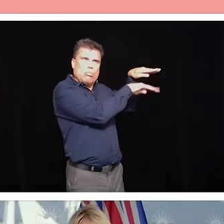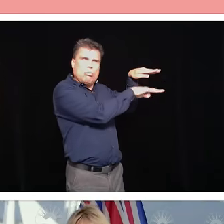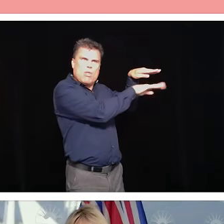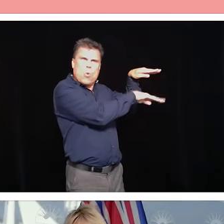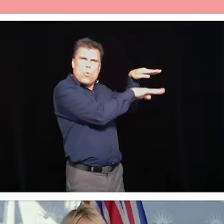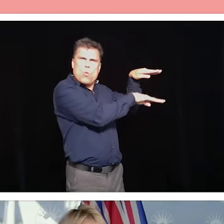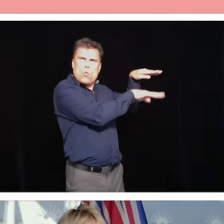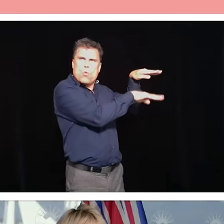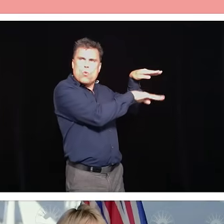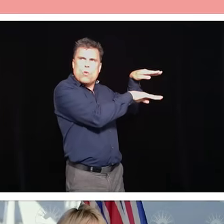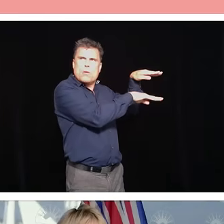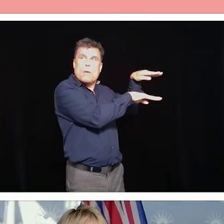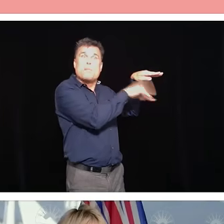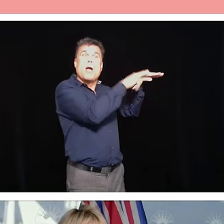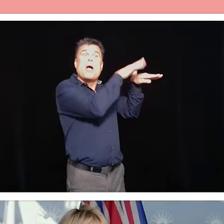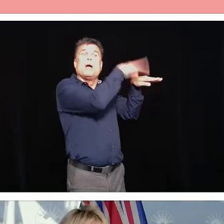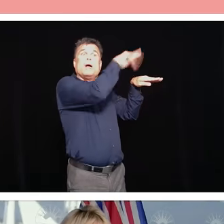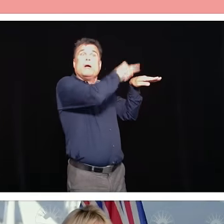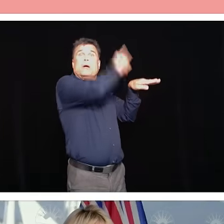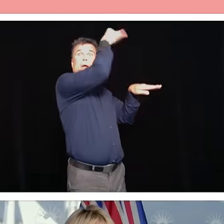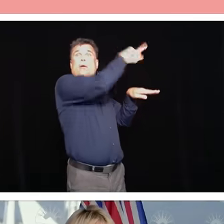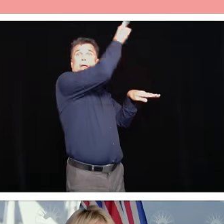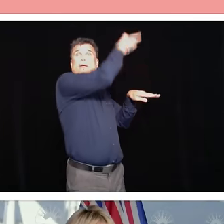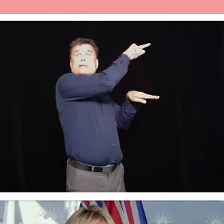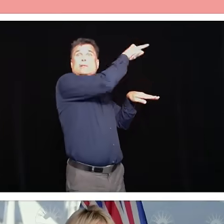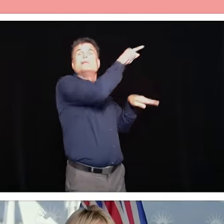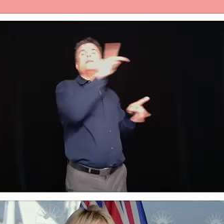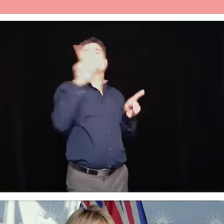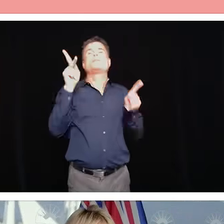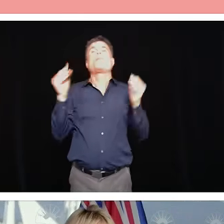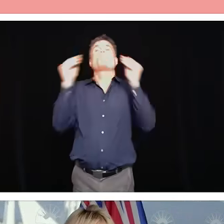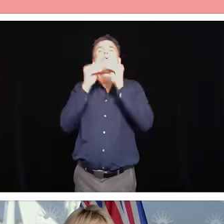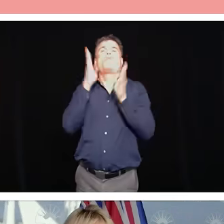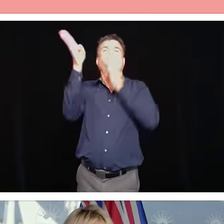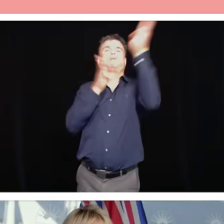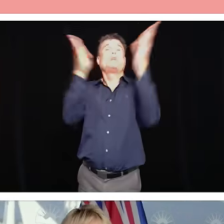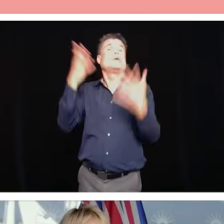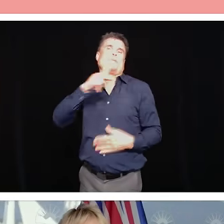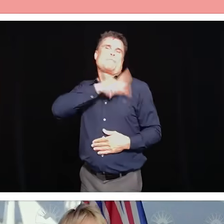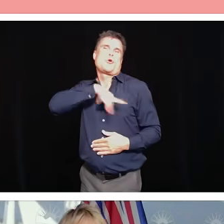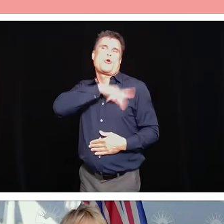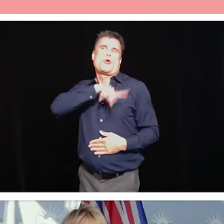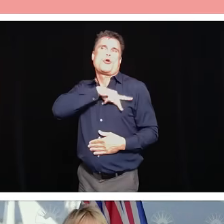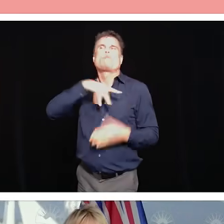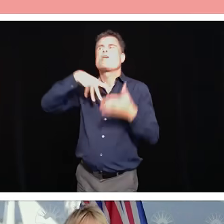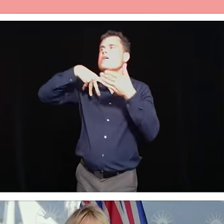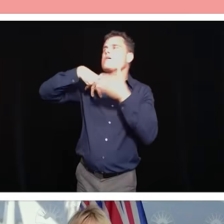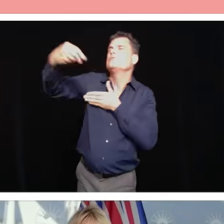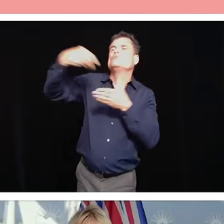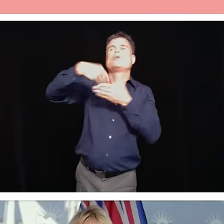and as mentioned these are a variety of workplaces where we have had large clusters in some workplaces like the poultry plus processing